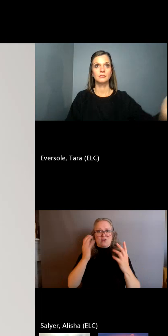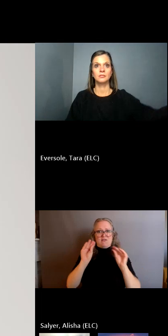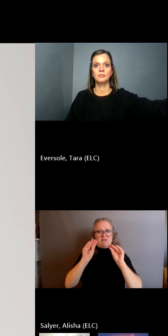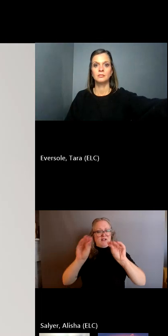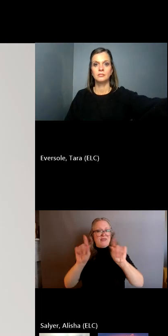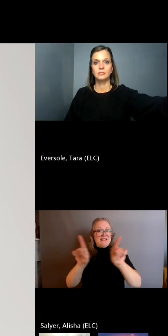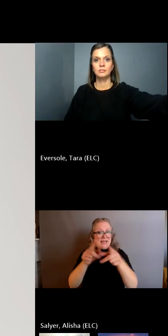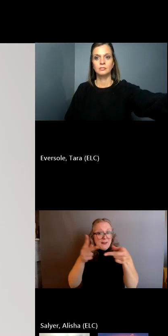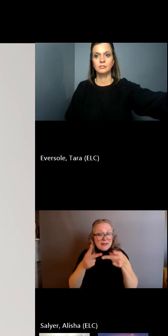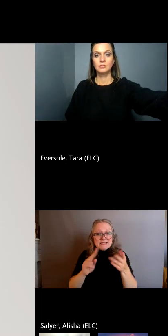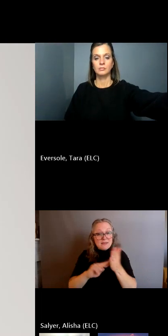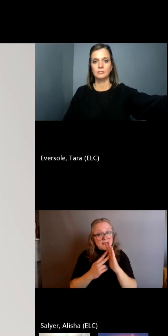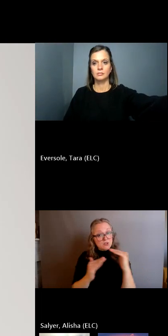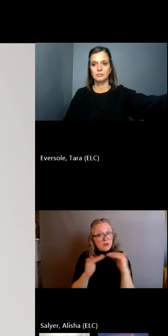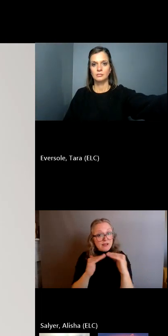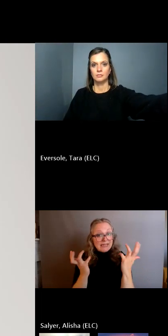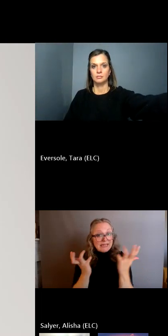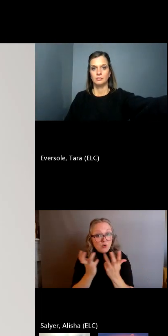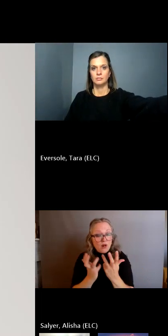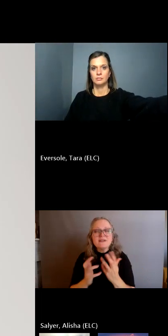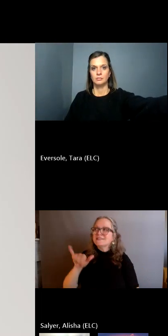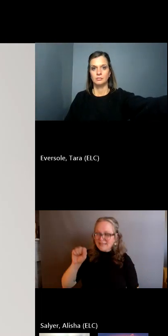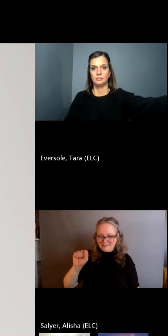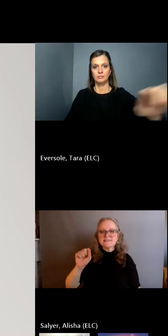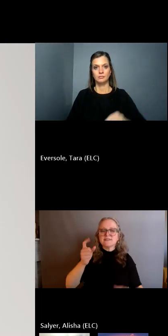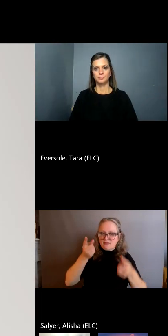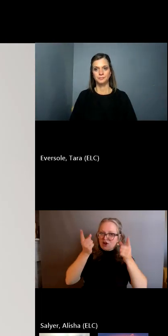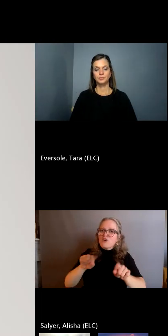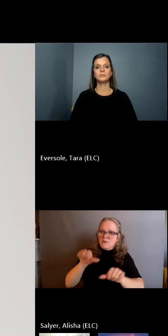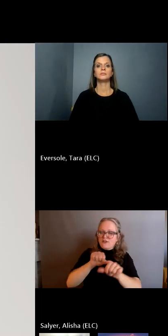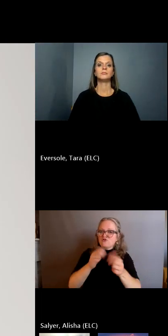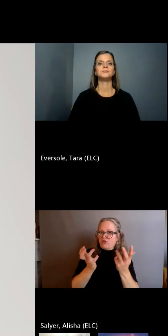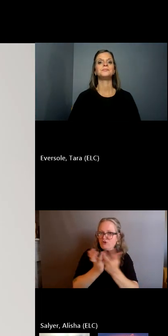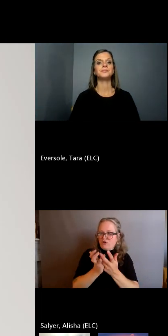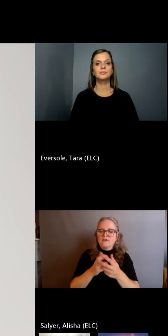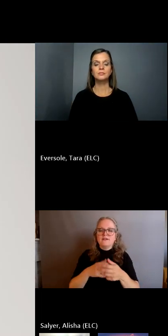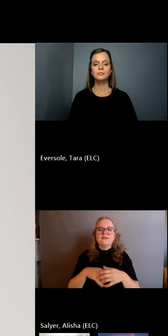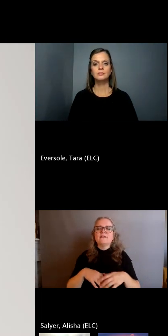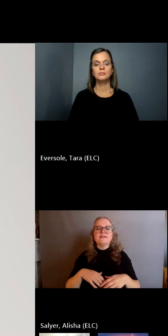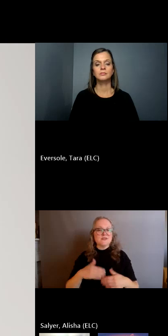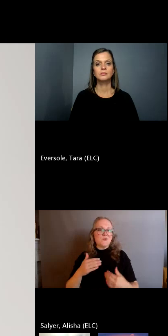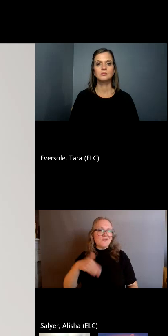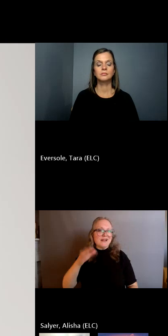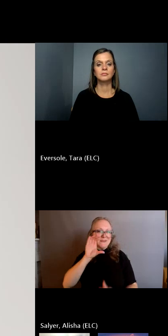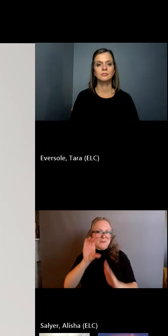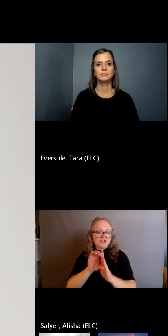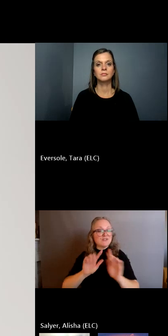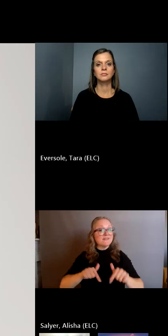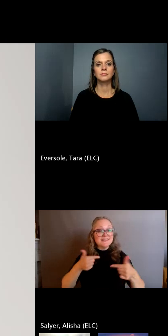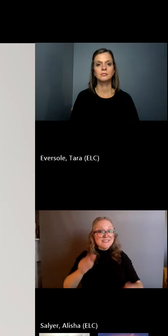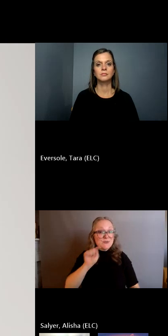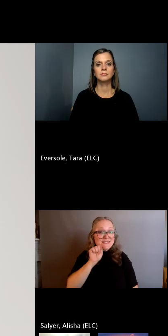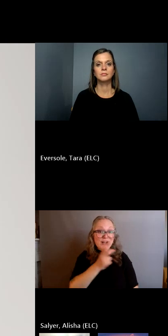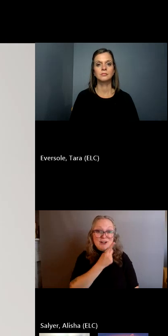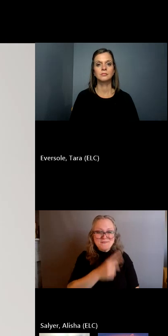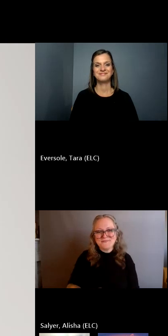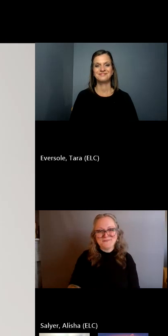They're in agreement with each other and this is where we'll go to the next topic. Now look at it.